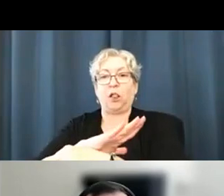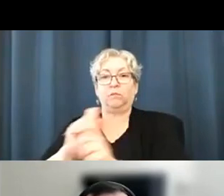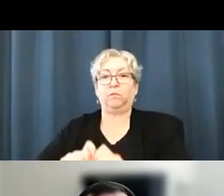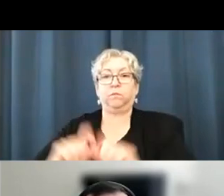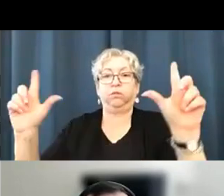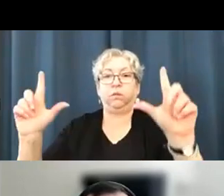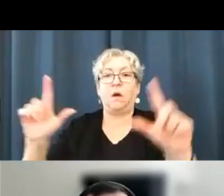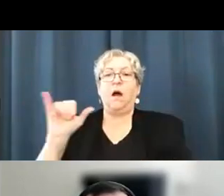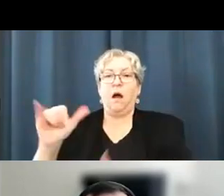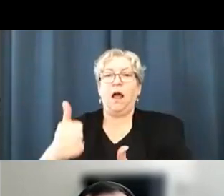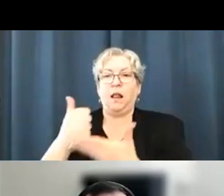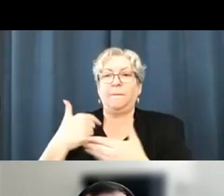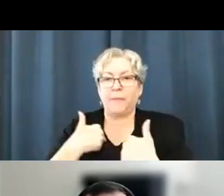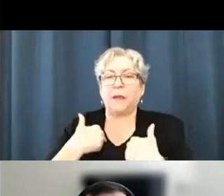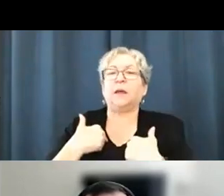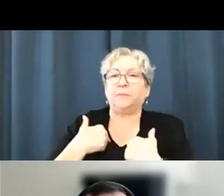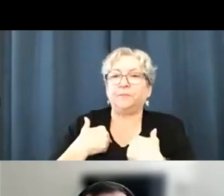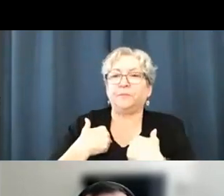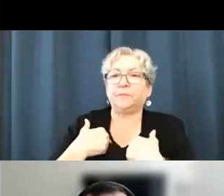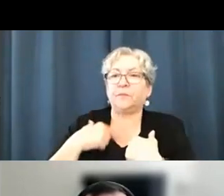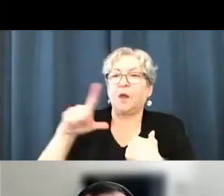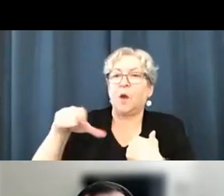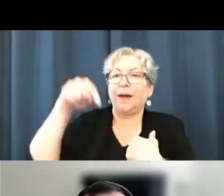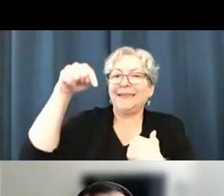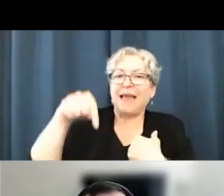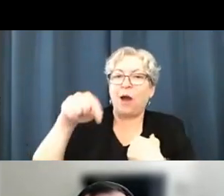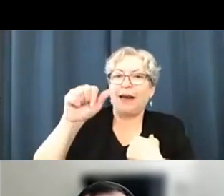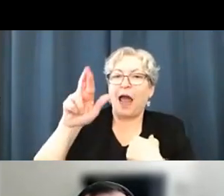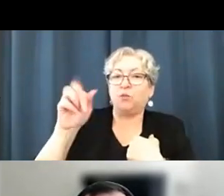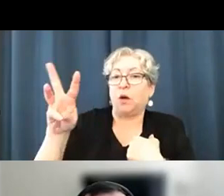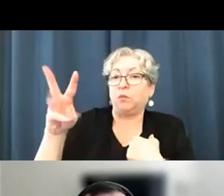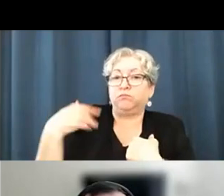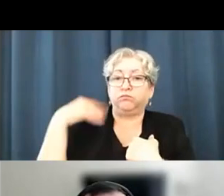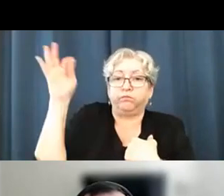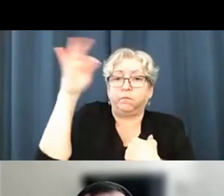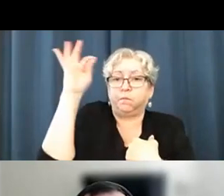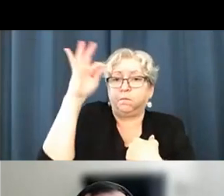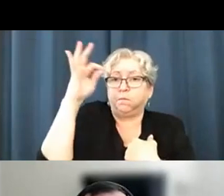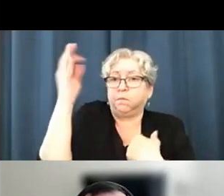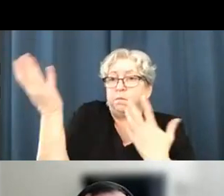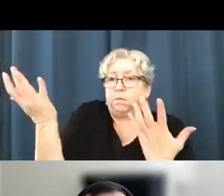And down arrow, again, no idea. As a screen reader user, what its gonna do,